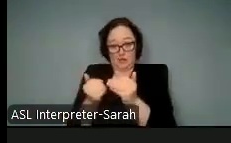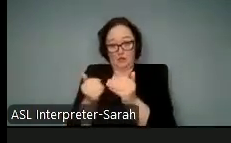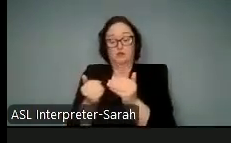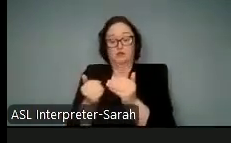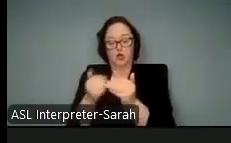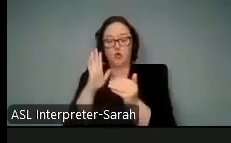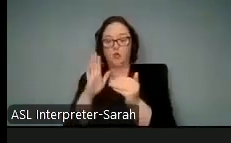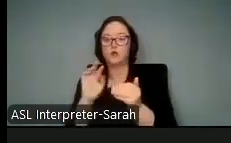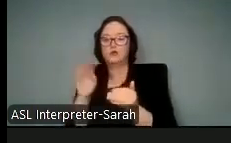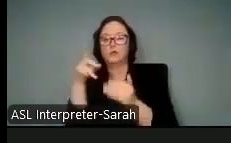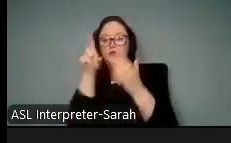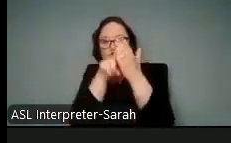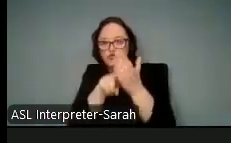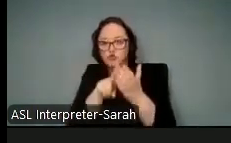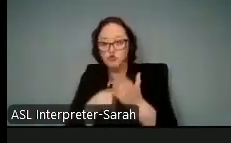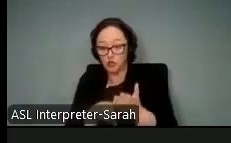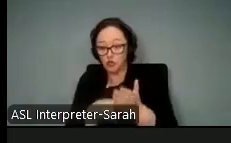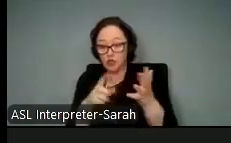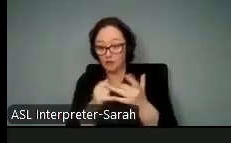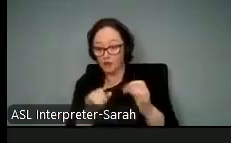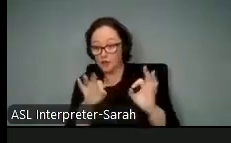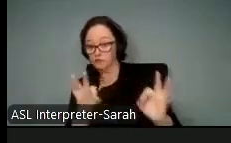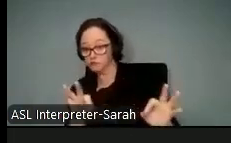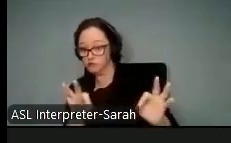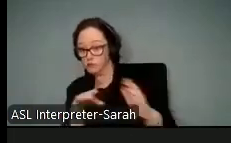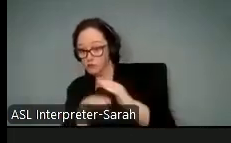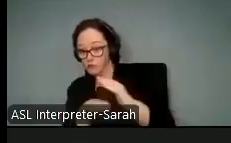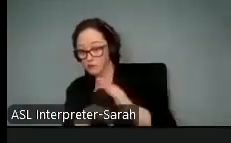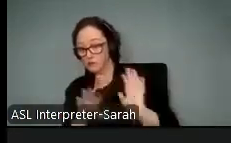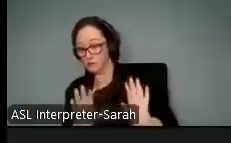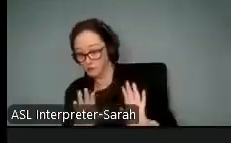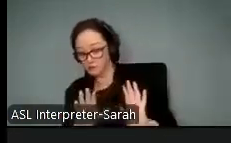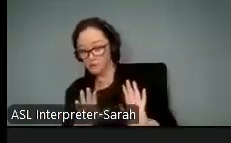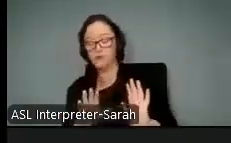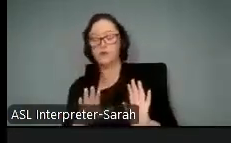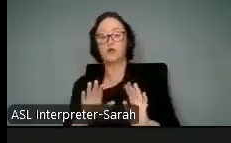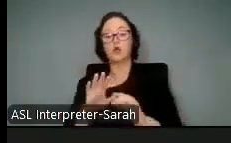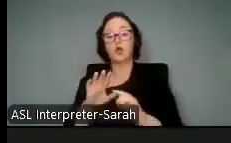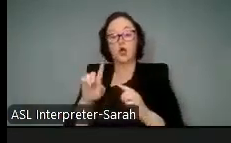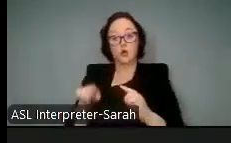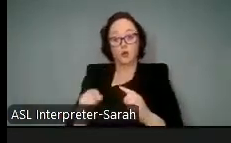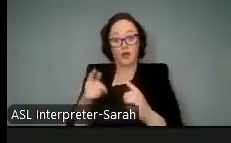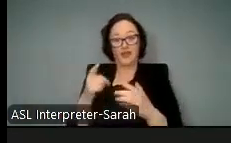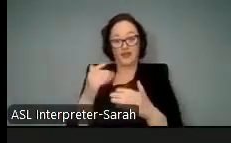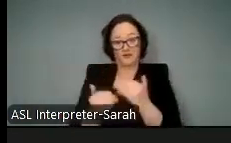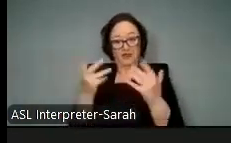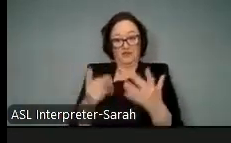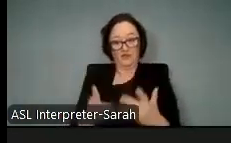to make sure everything's accessible, and at the end of initial phase when everything's rolled out and we think we're accessible,